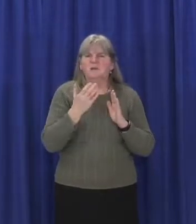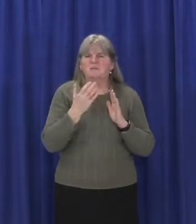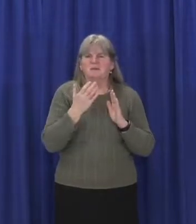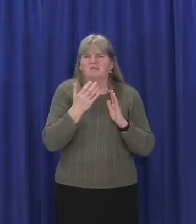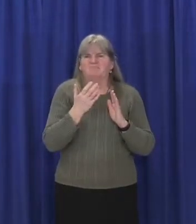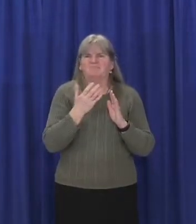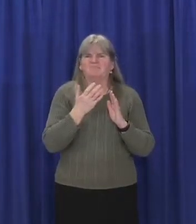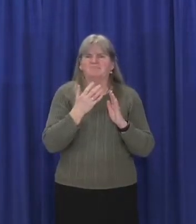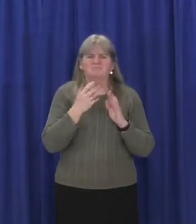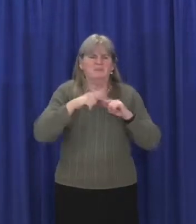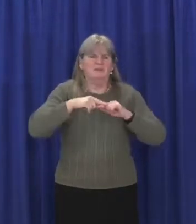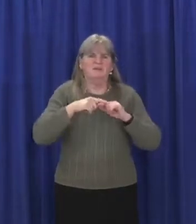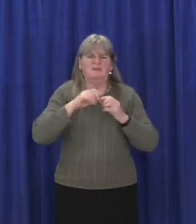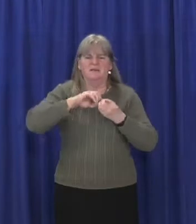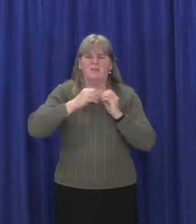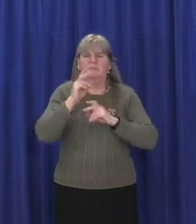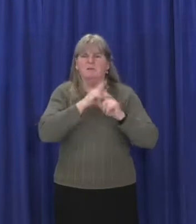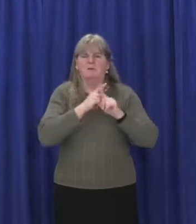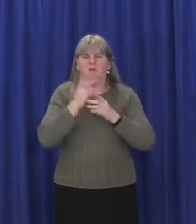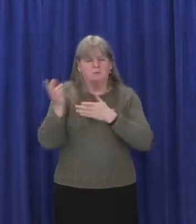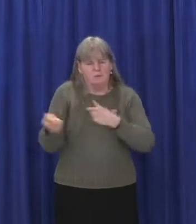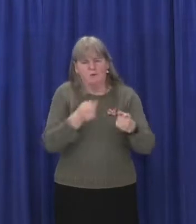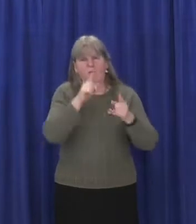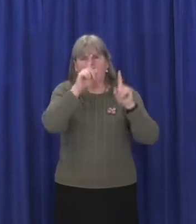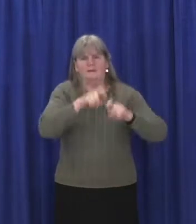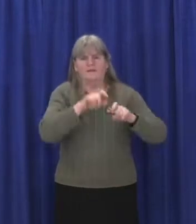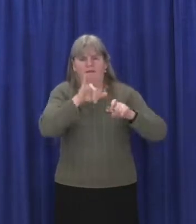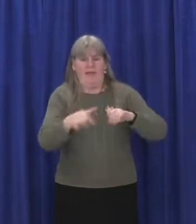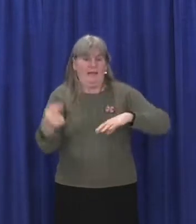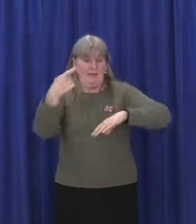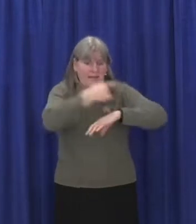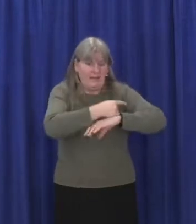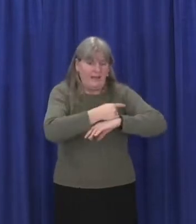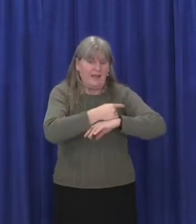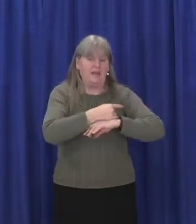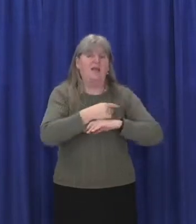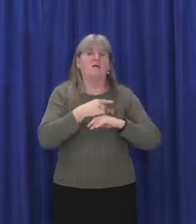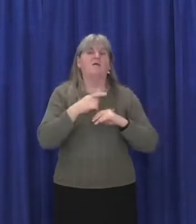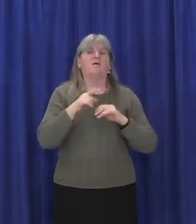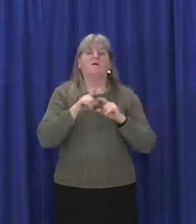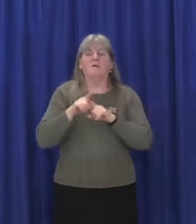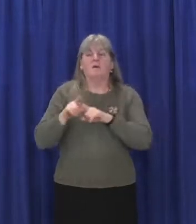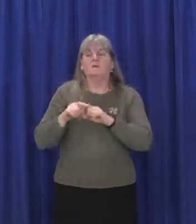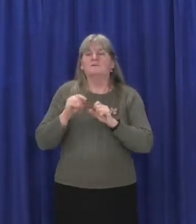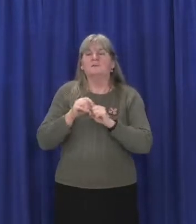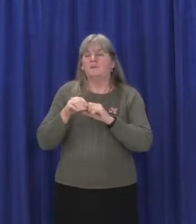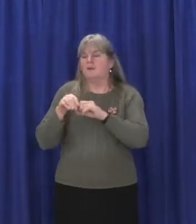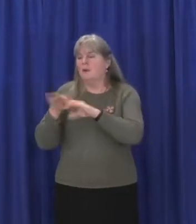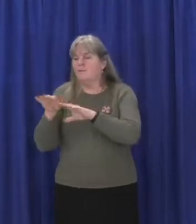or it may-- it's certainly-- when we have an outbreak, and we test a number of people, that also impacts this.